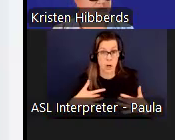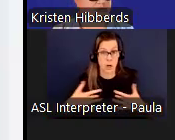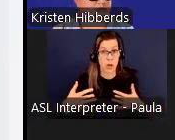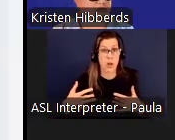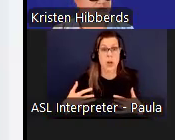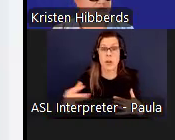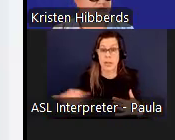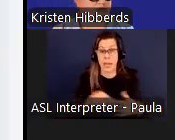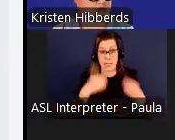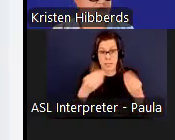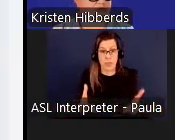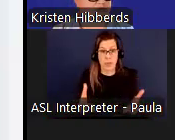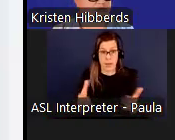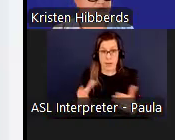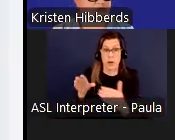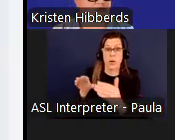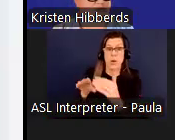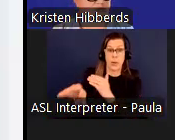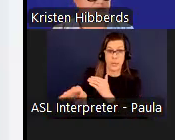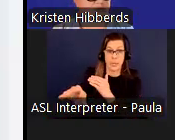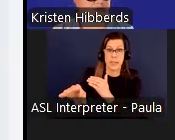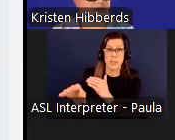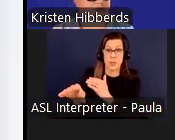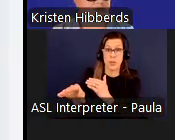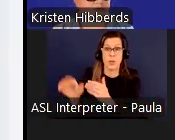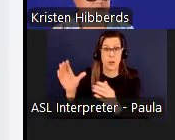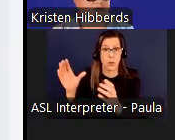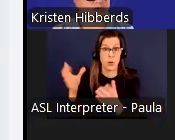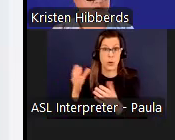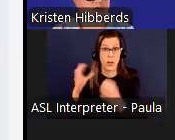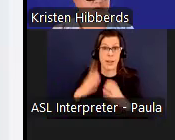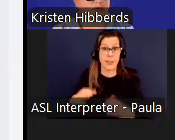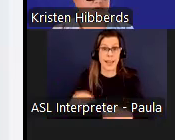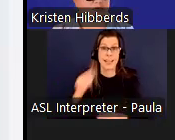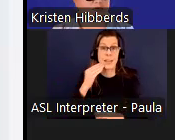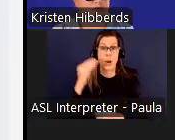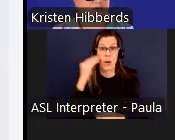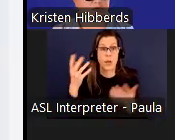goes into consumers homes, there's already a existing safety